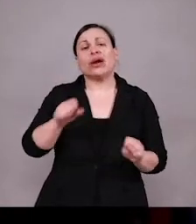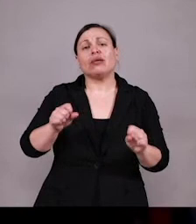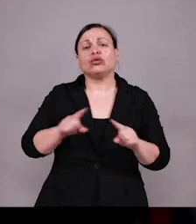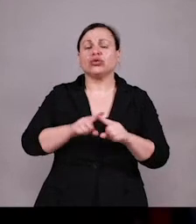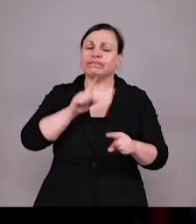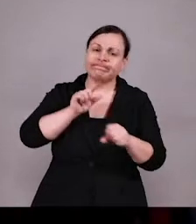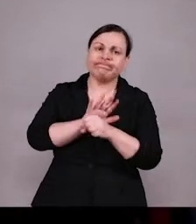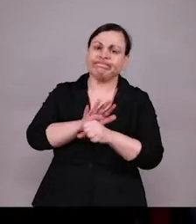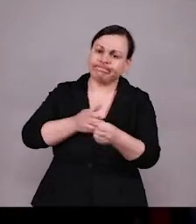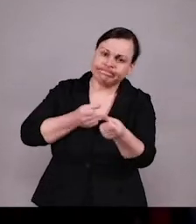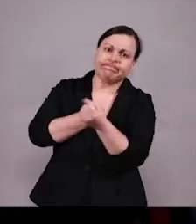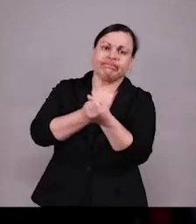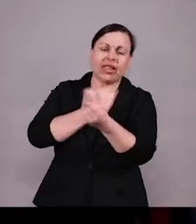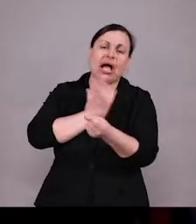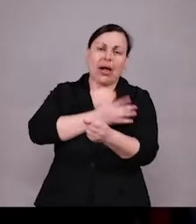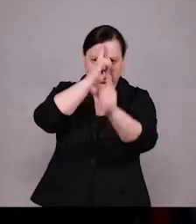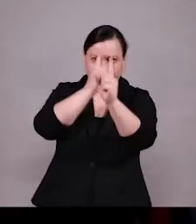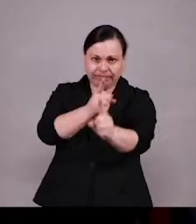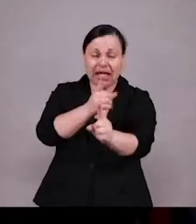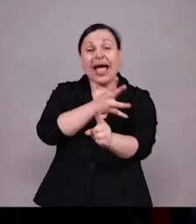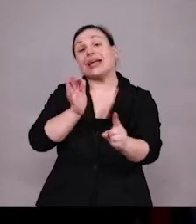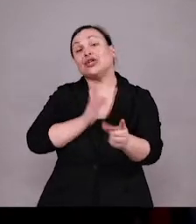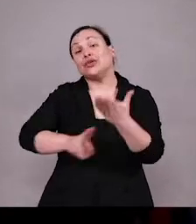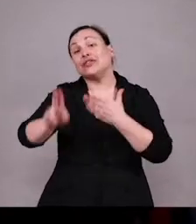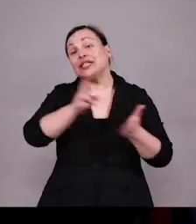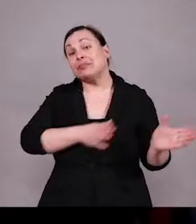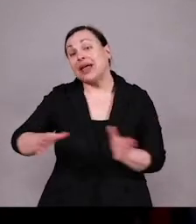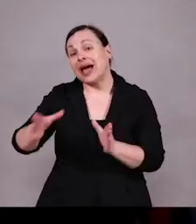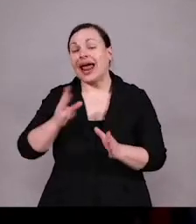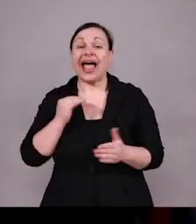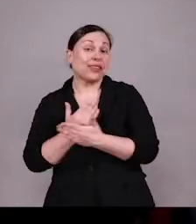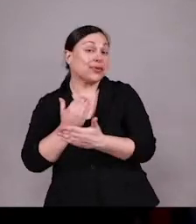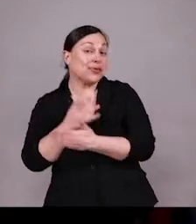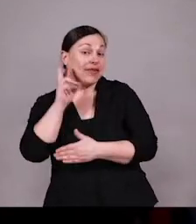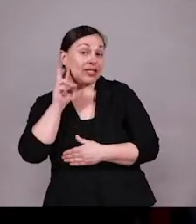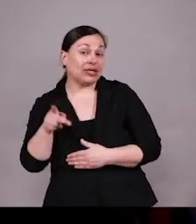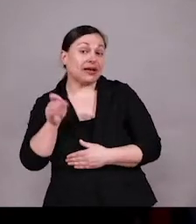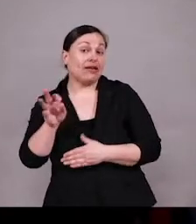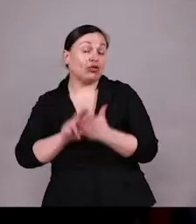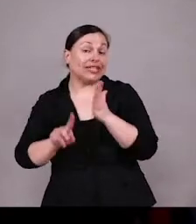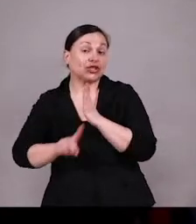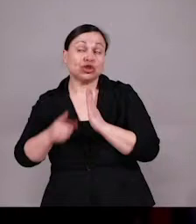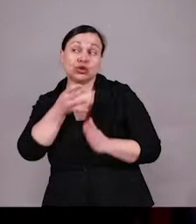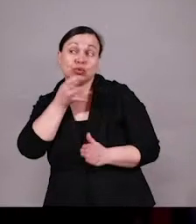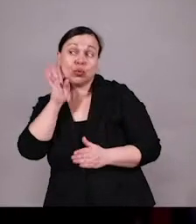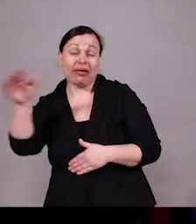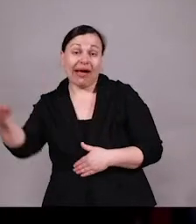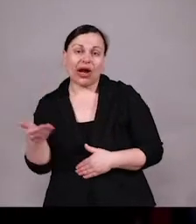diversity plan, and, with our new vice president of research coming on board soon, a planning process